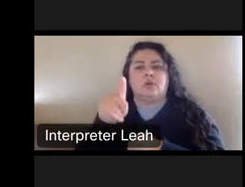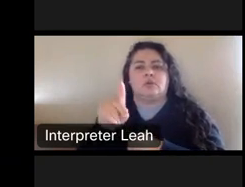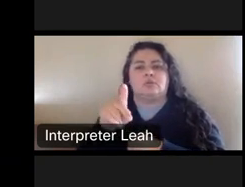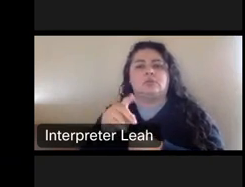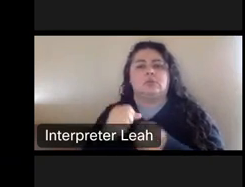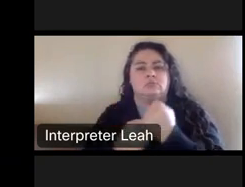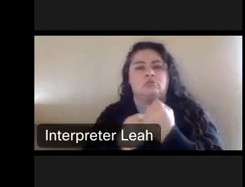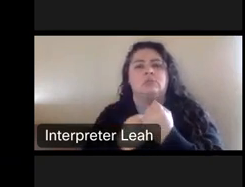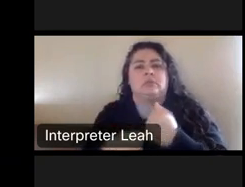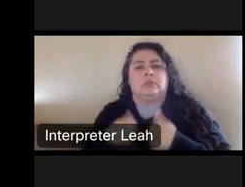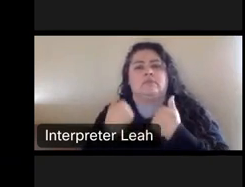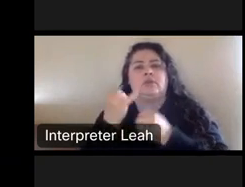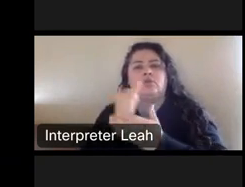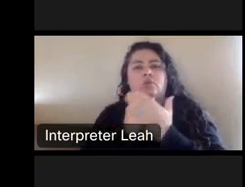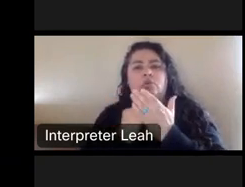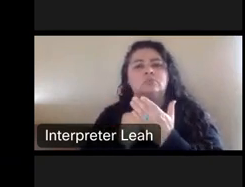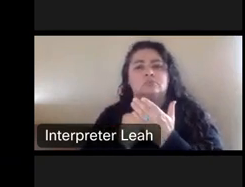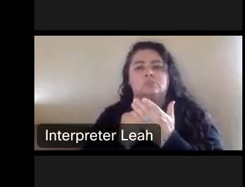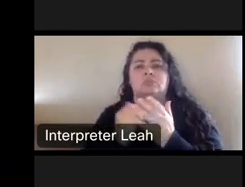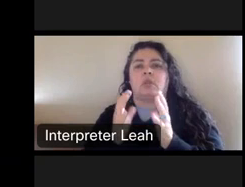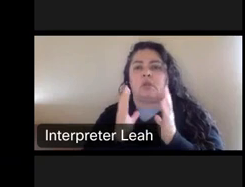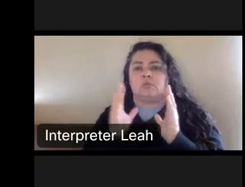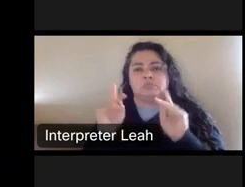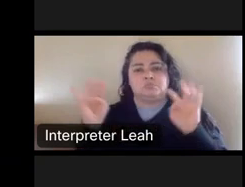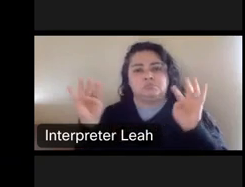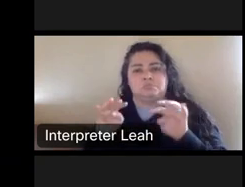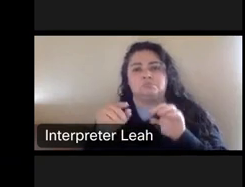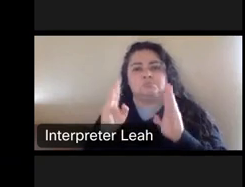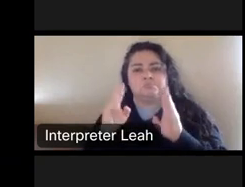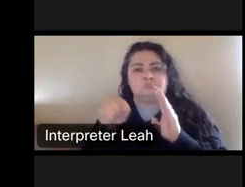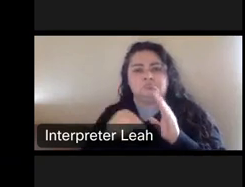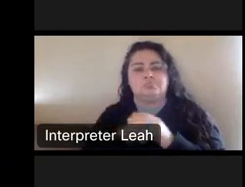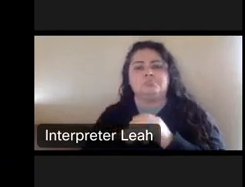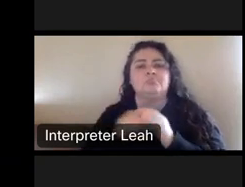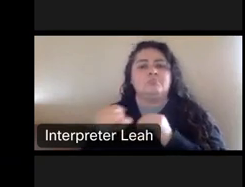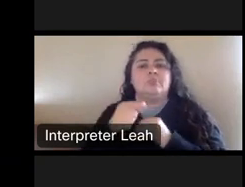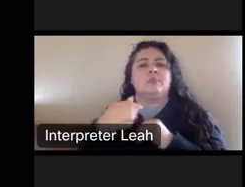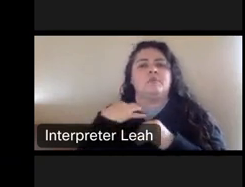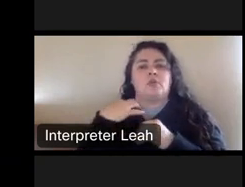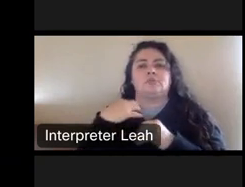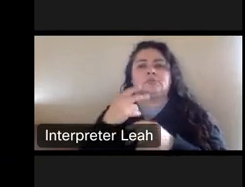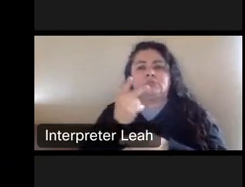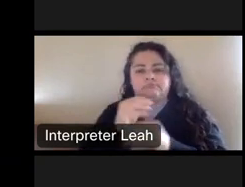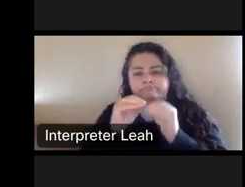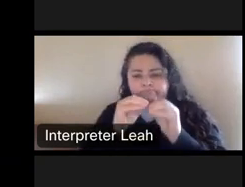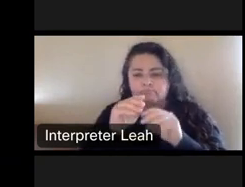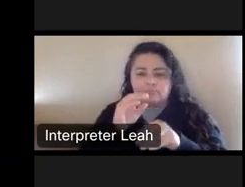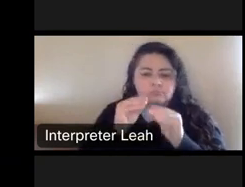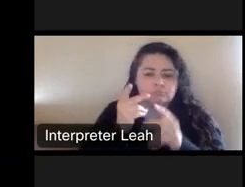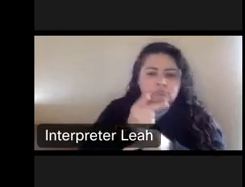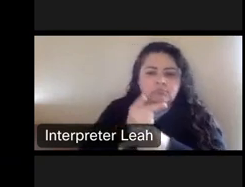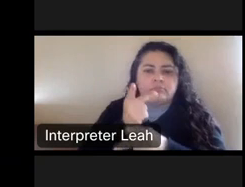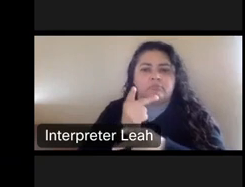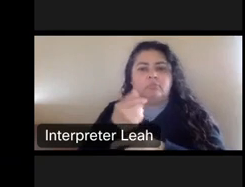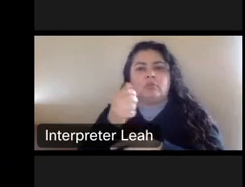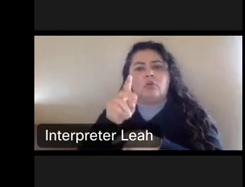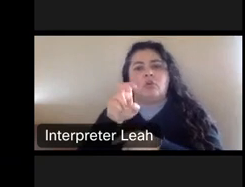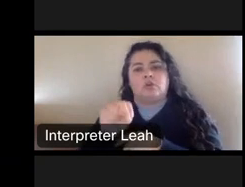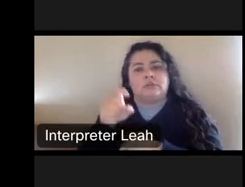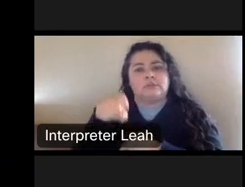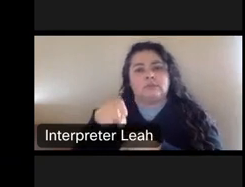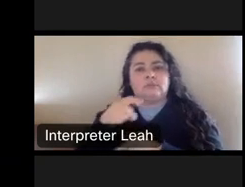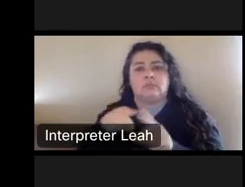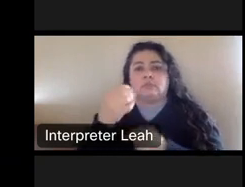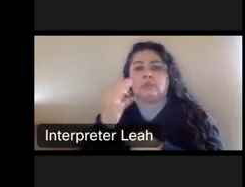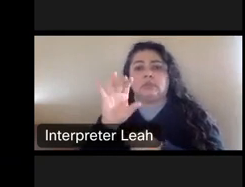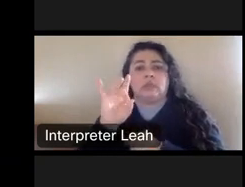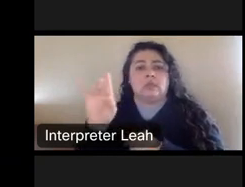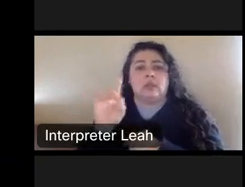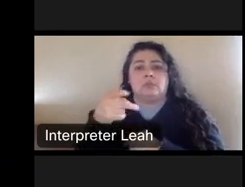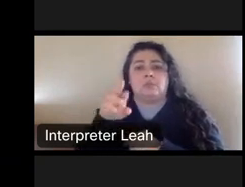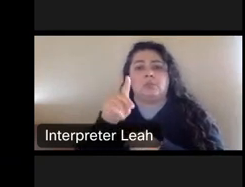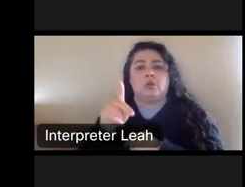And it got quite a bit of attention for a while. He and volunteers help, tended the art of the garden as needed, but in 988, the park district decided to discontinue it and gave him 90 day. Notice.